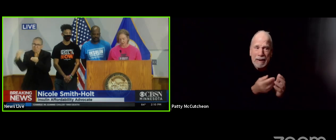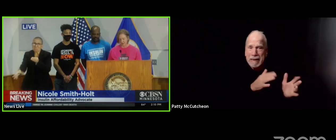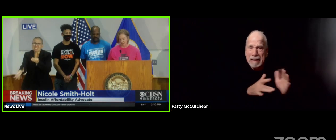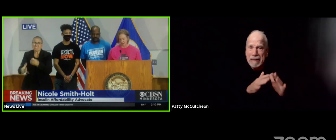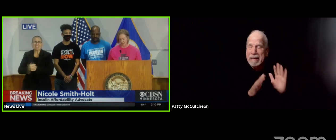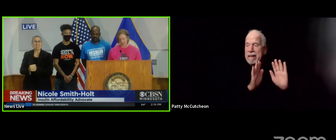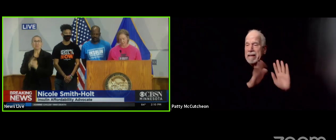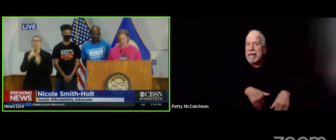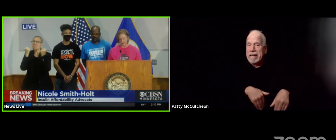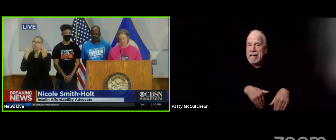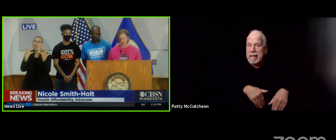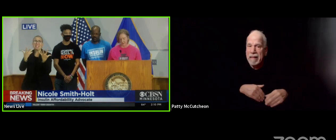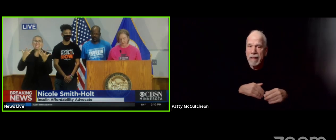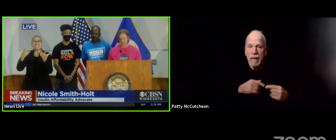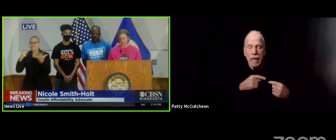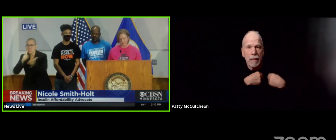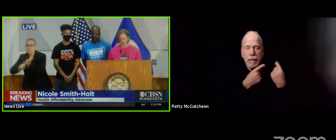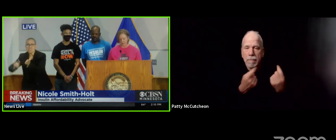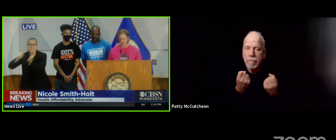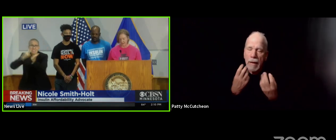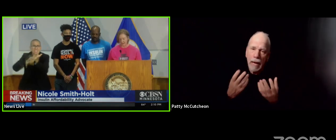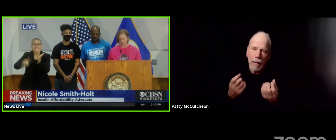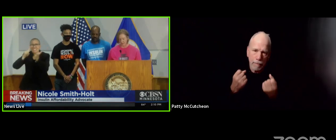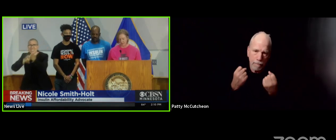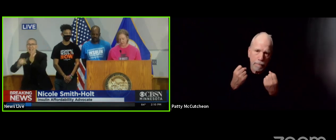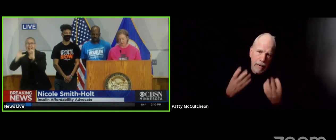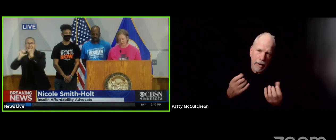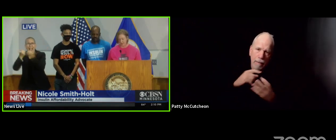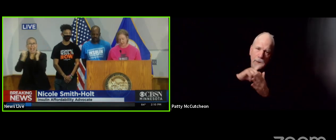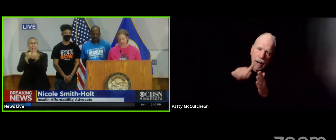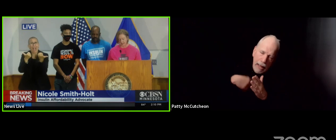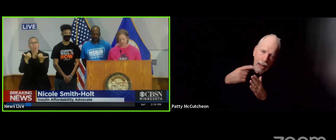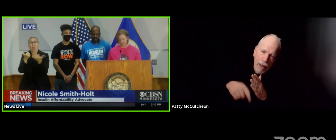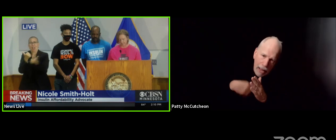THOSE IN NEED. THE INITIAL BILL WAS NOT SUPPORTED BY THE SENATE.